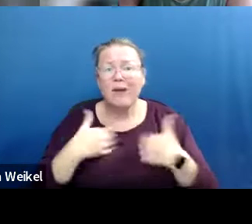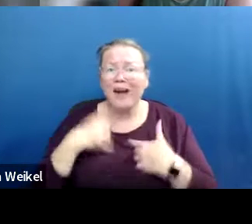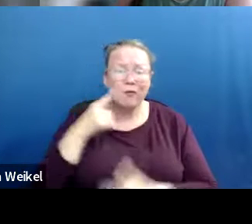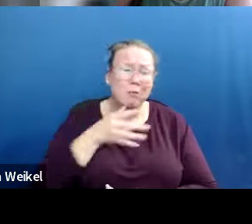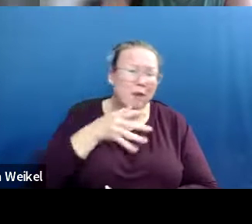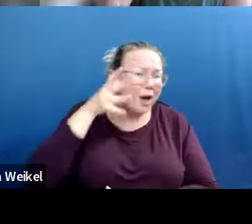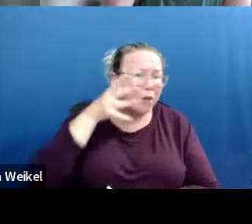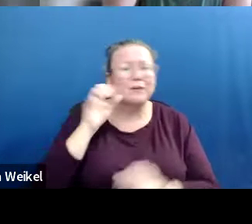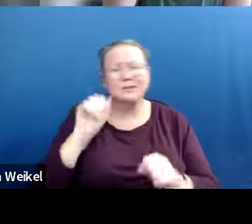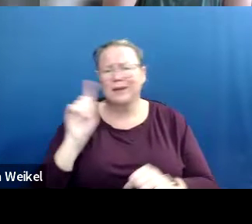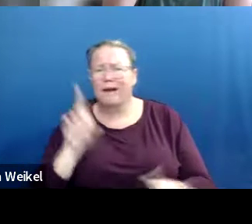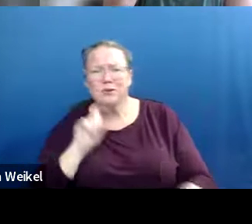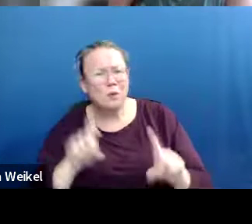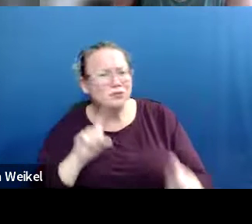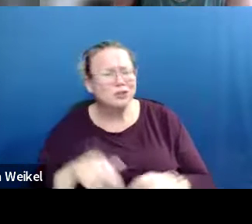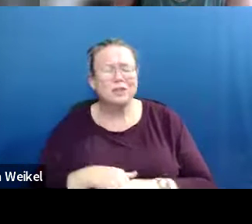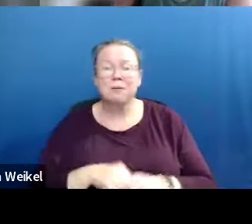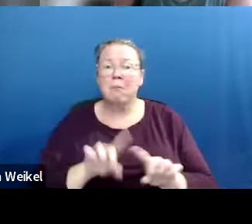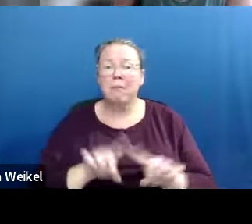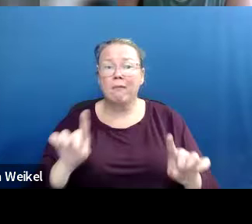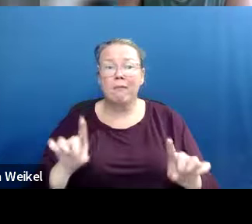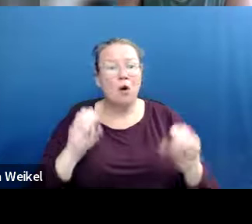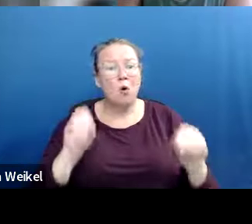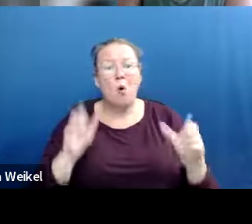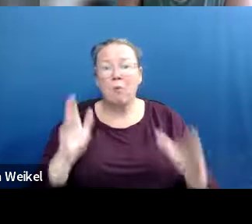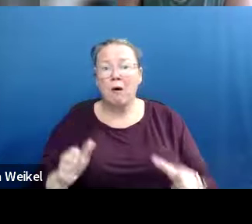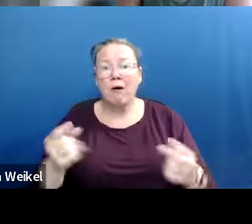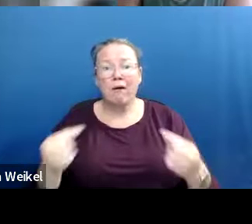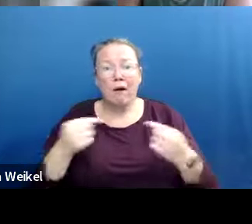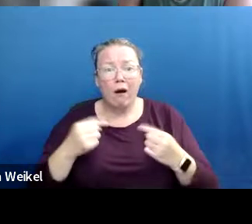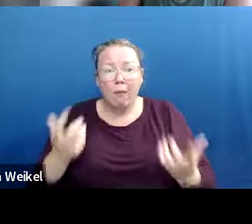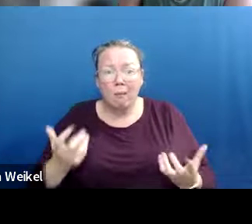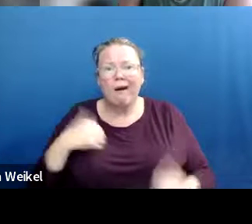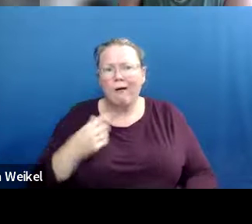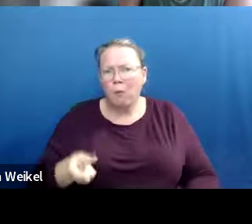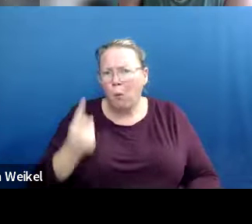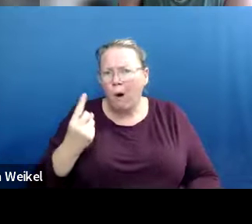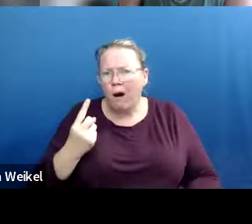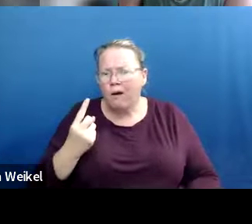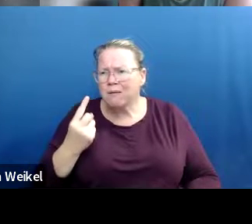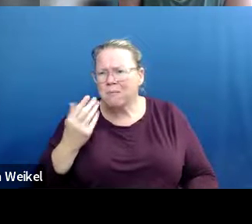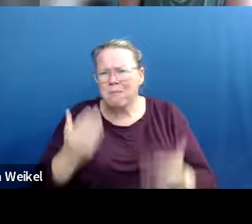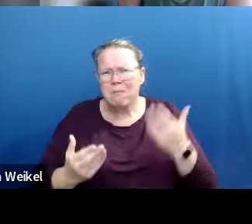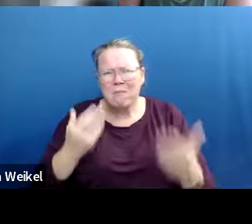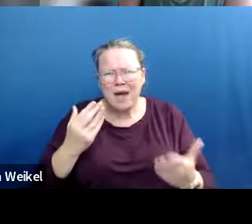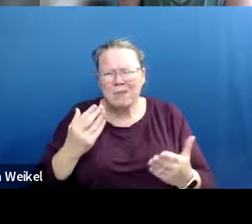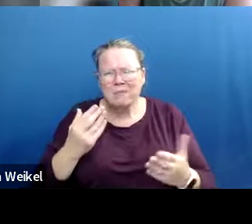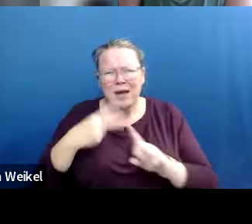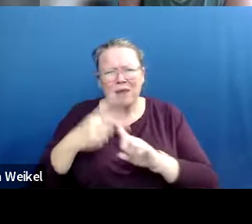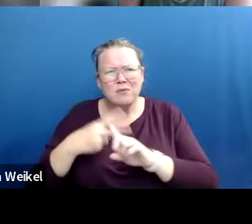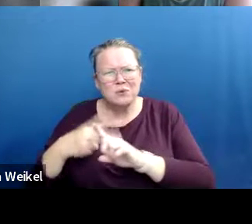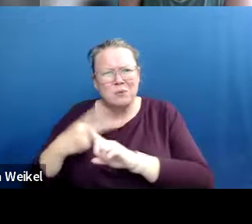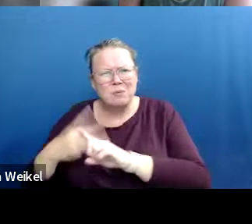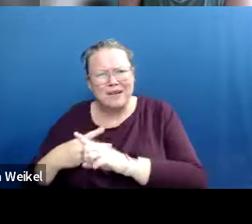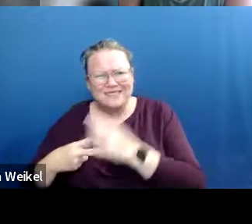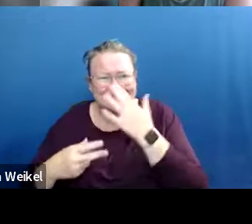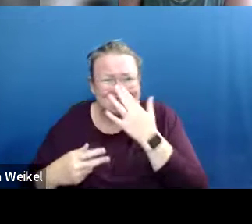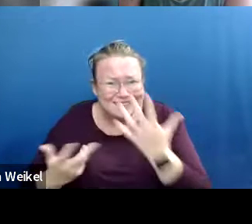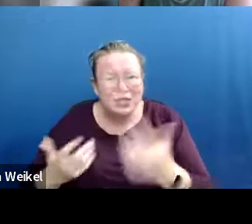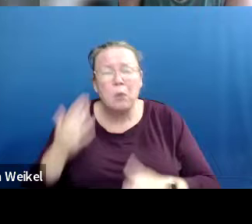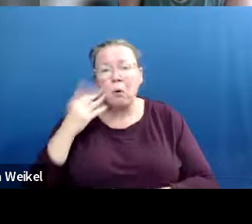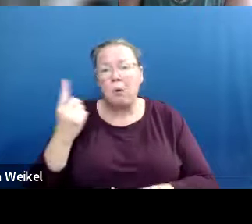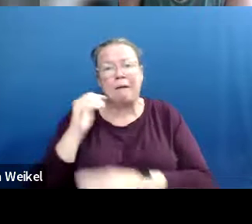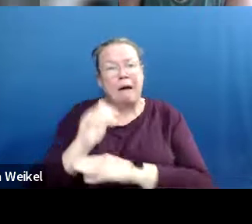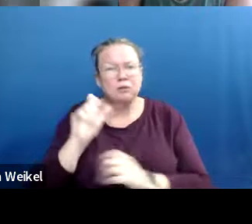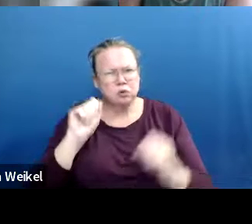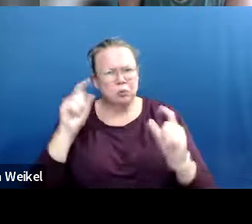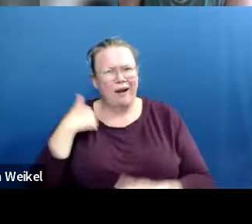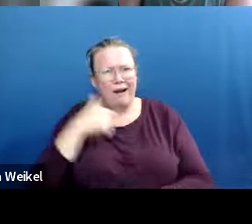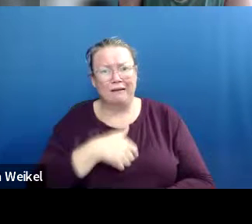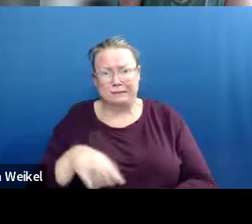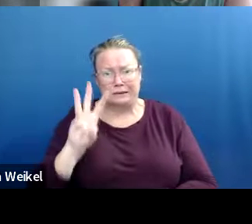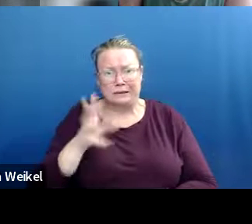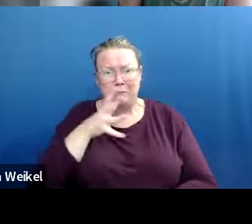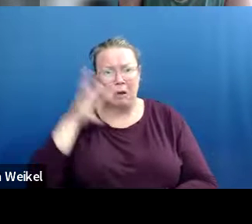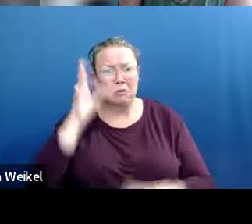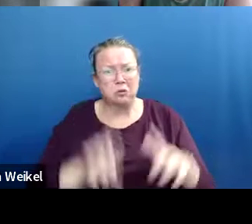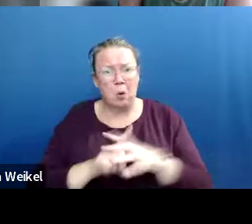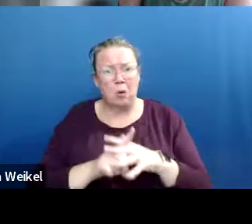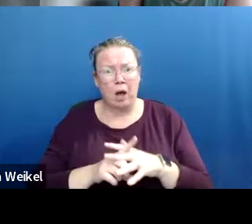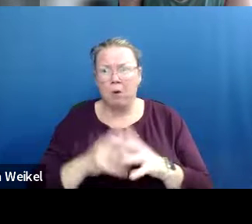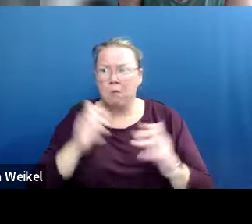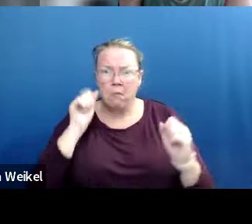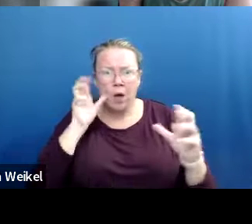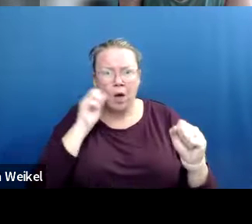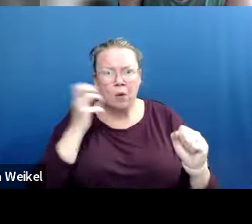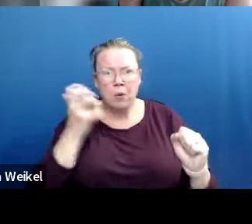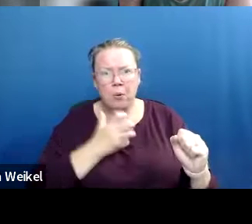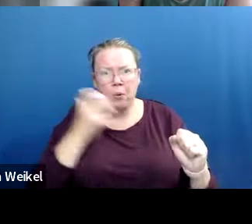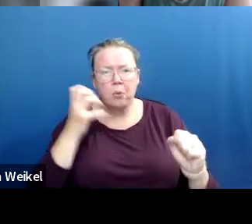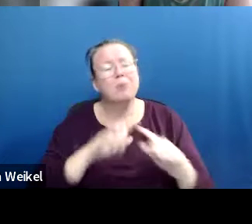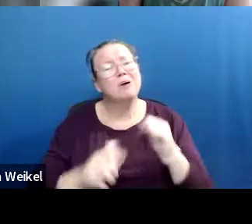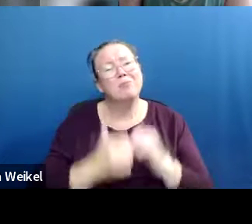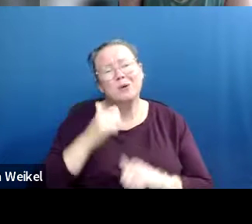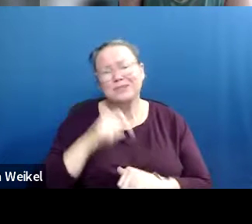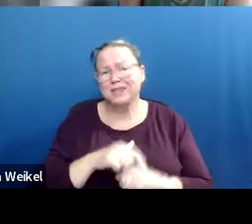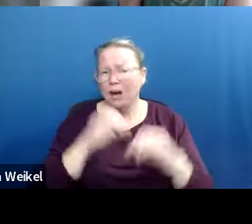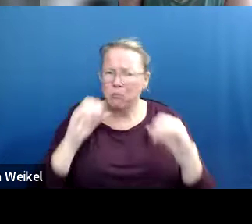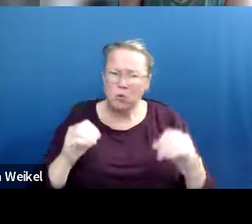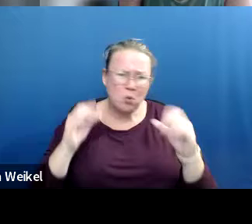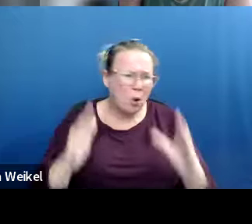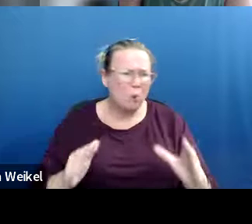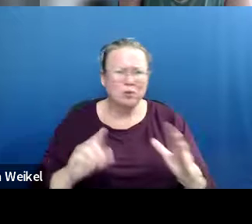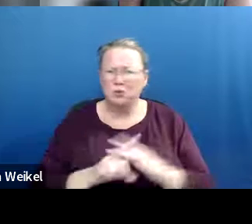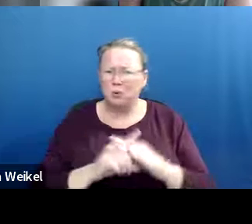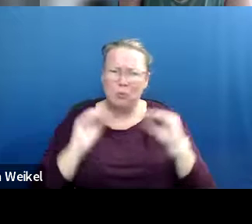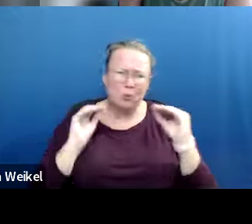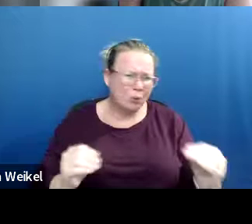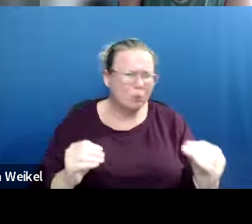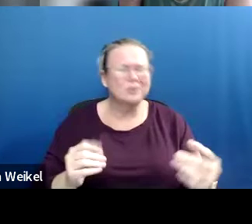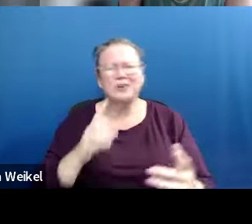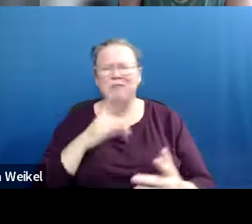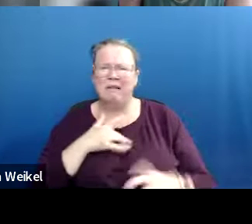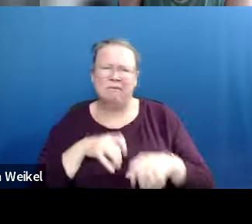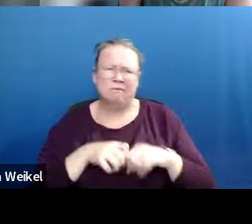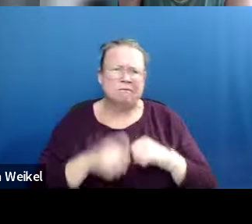Kayla Robertson: Ask questions, but nobody would come. We'd have one, maybe every 2 months. We had one night that surprised us when we had 6 parents. It was amazing, but most of the time we had nobody, so it was just. It was hard and disheartening for the parent who was putting it together.